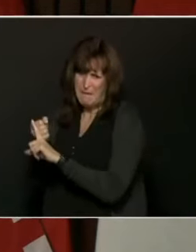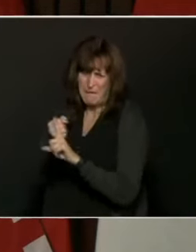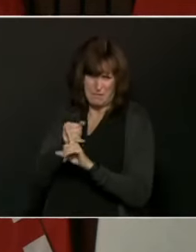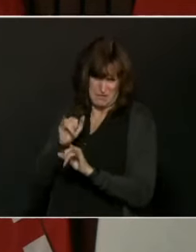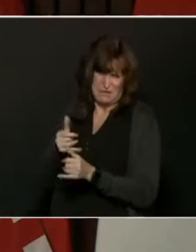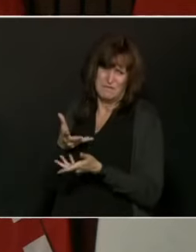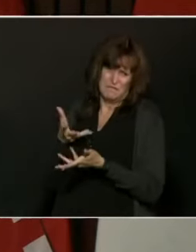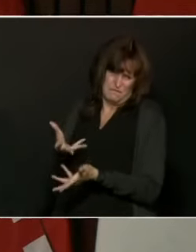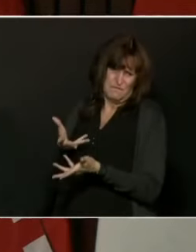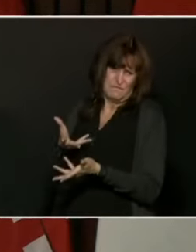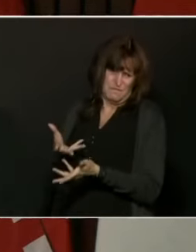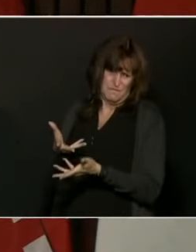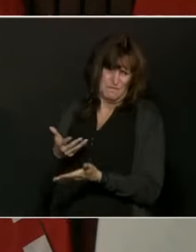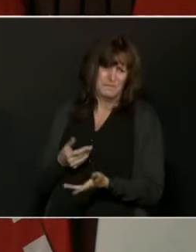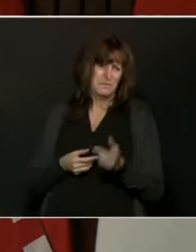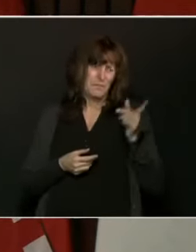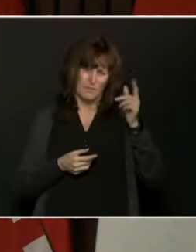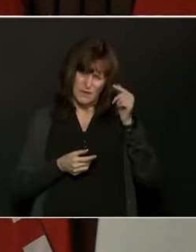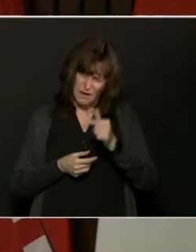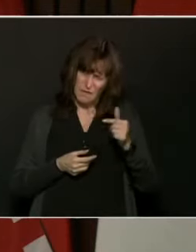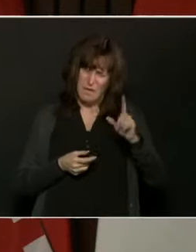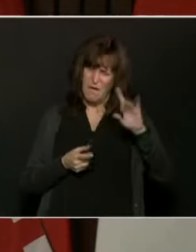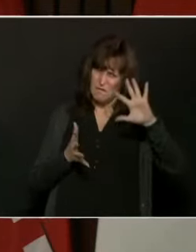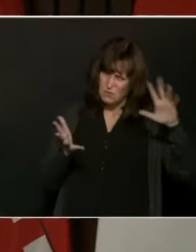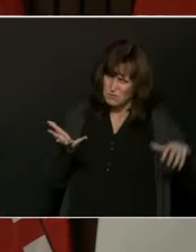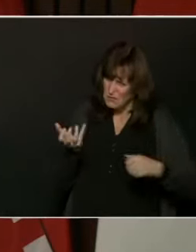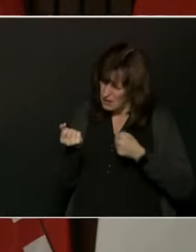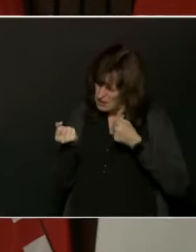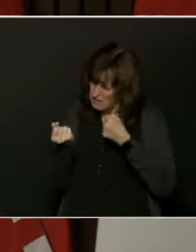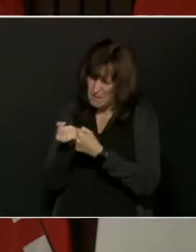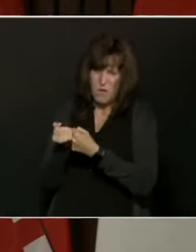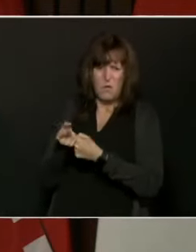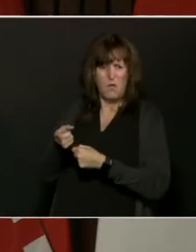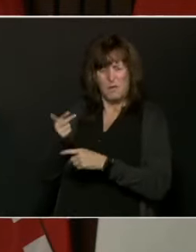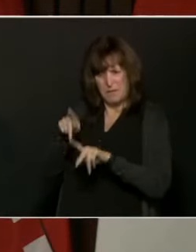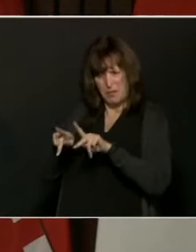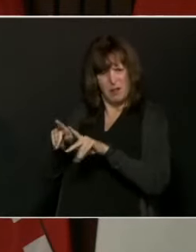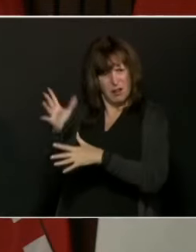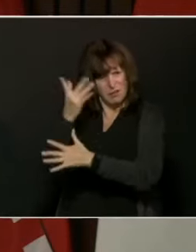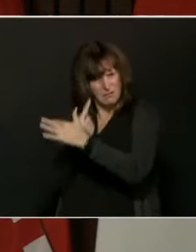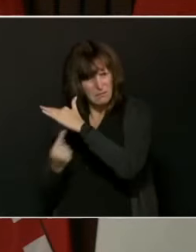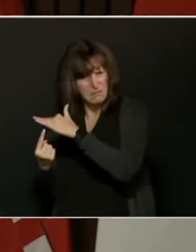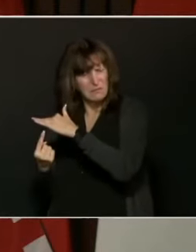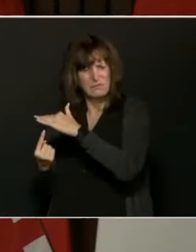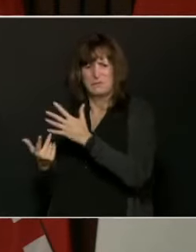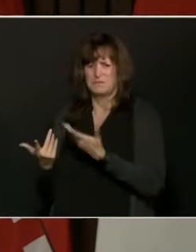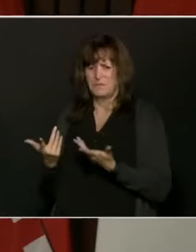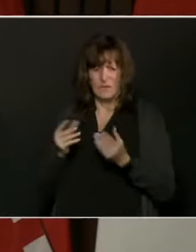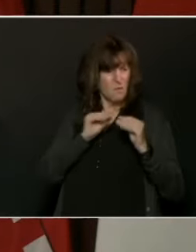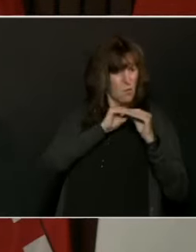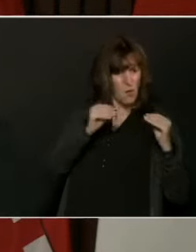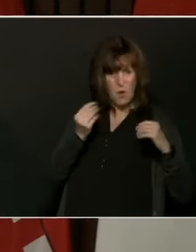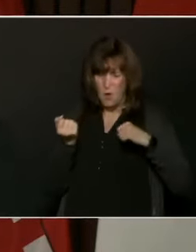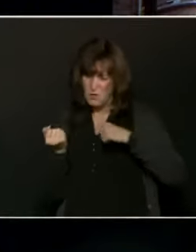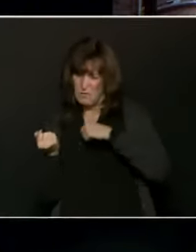IN THESE COMMUNITIES, UNLESS THERE IS STRONG SUPPORT FOR